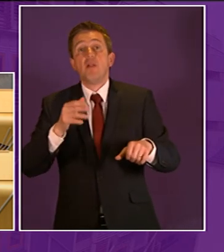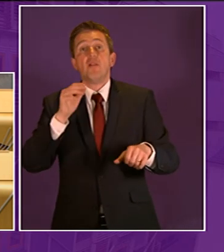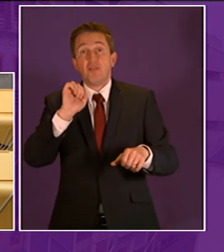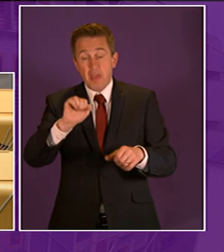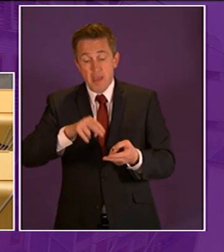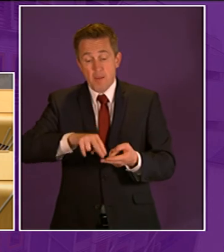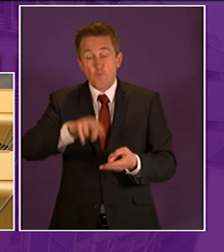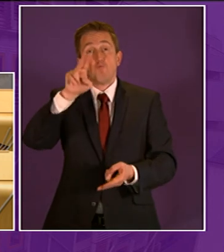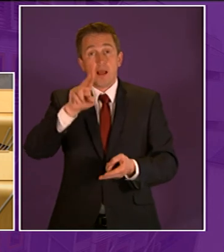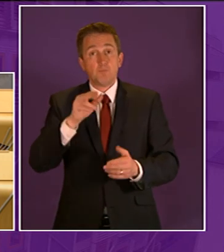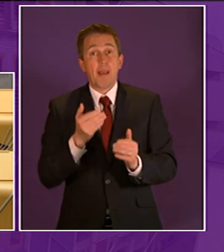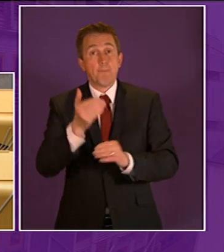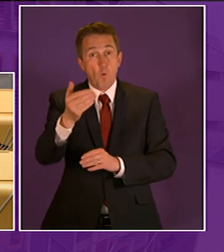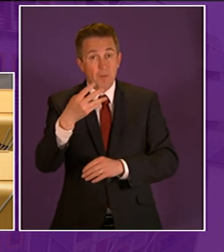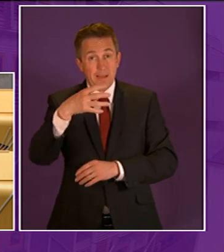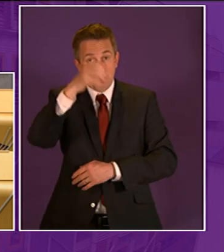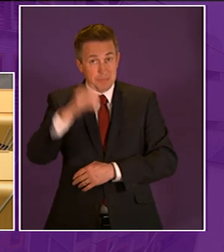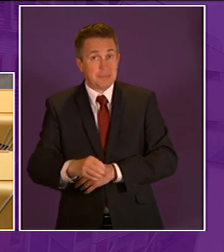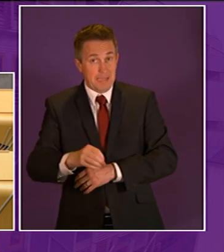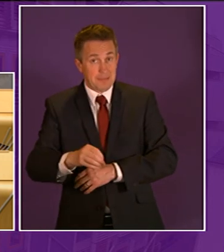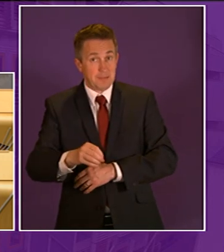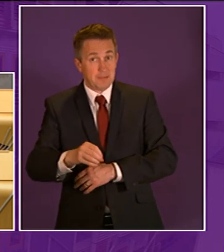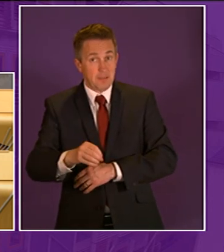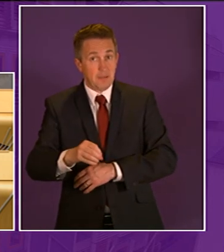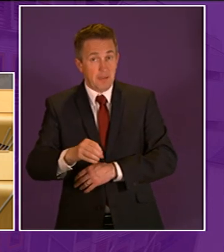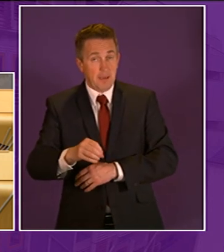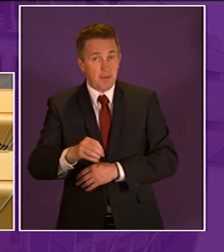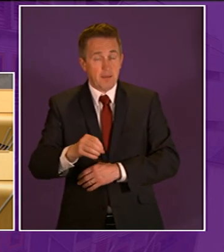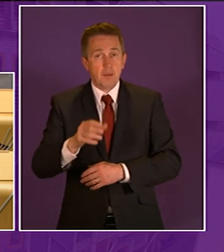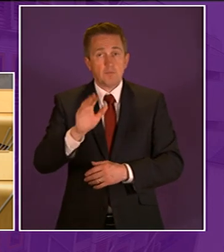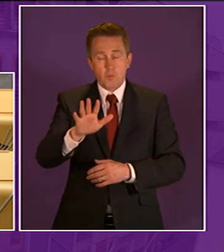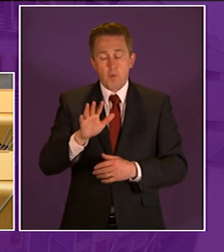Obviously, that will be applied to individual circumstances as part of the process.